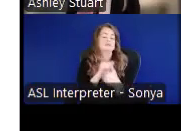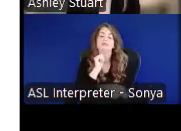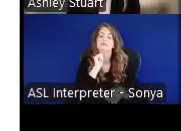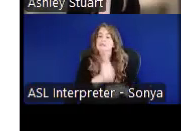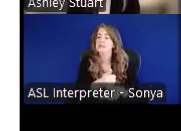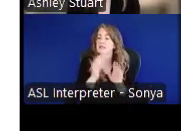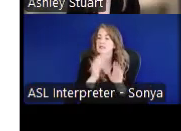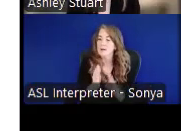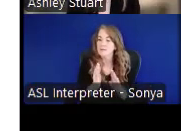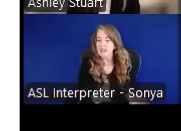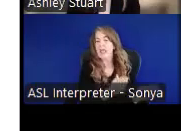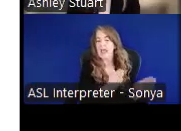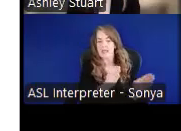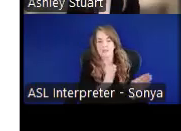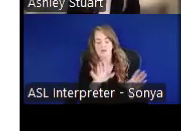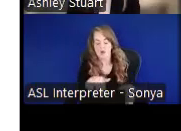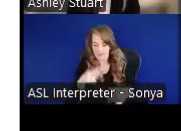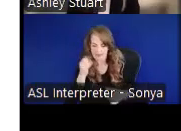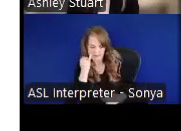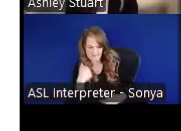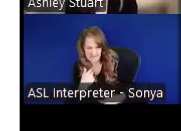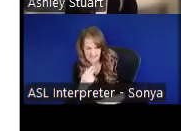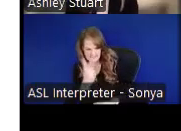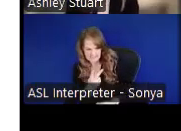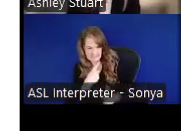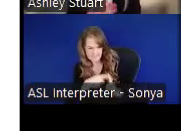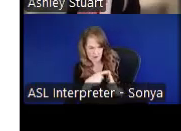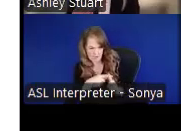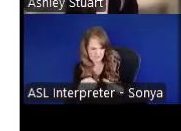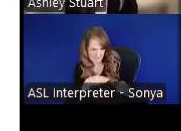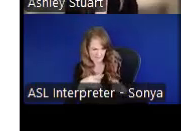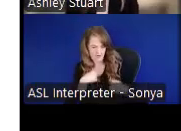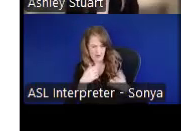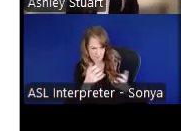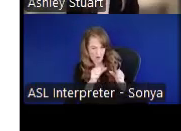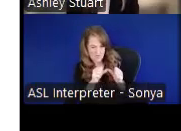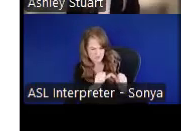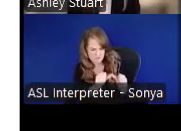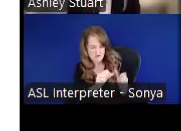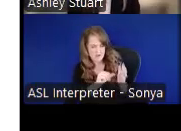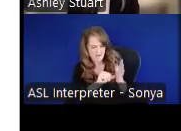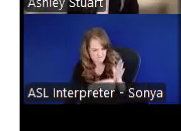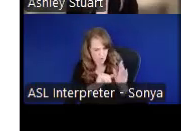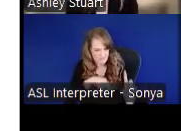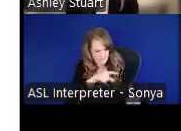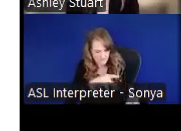you see you know those positive behaviors that you want to see. How are you going to make sure that those get reinforced? And